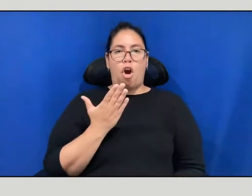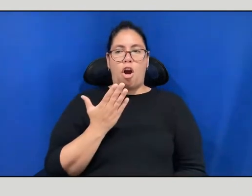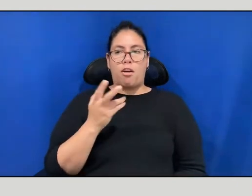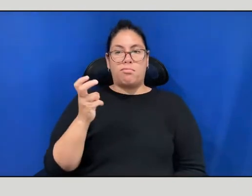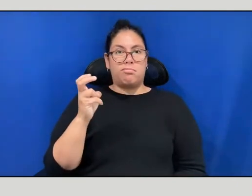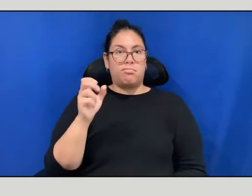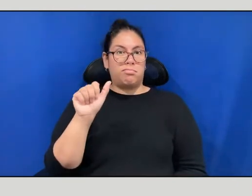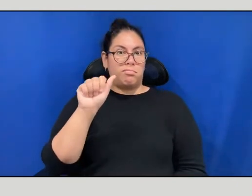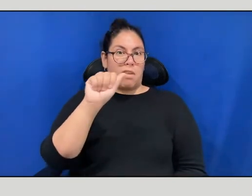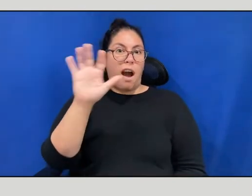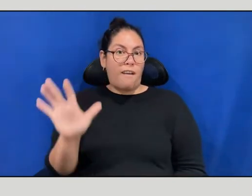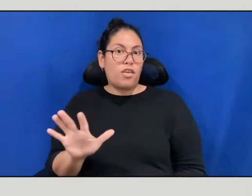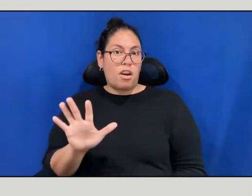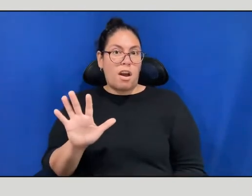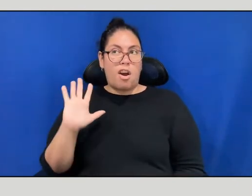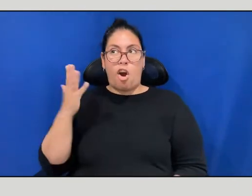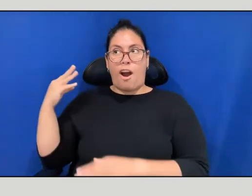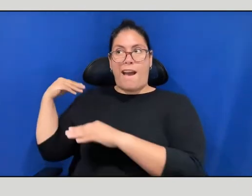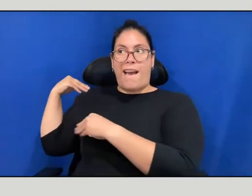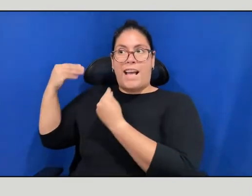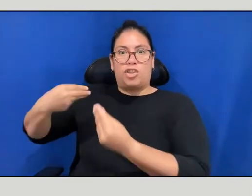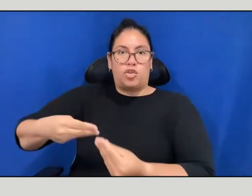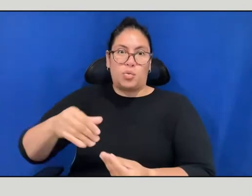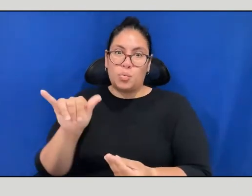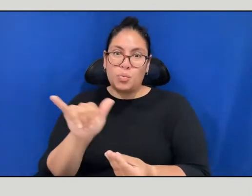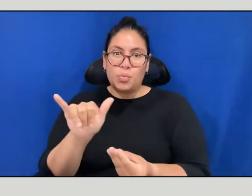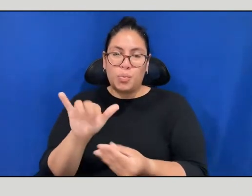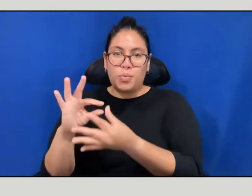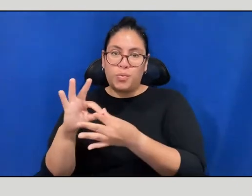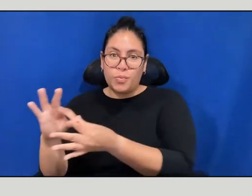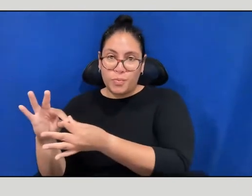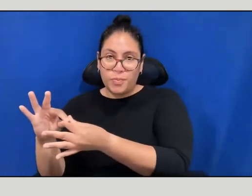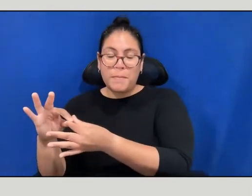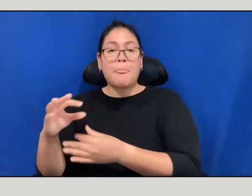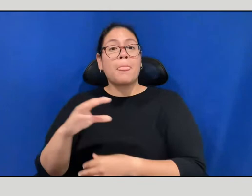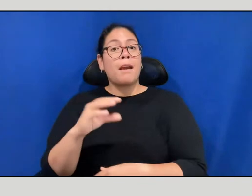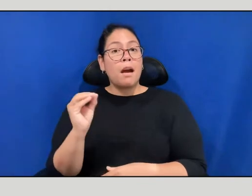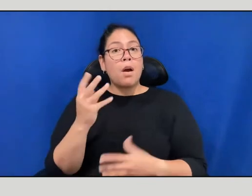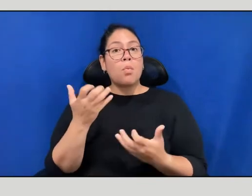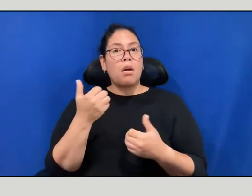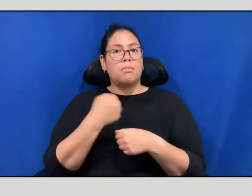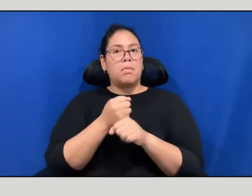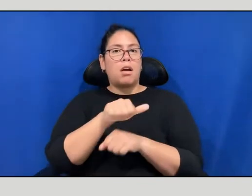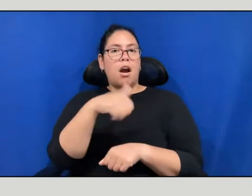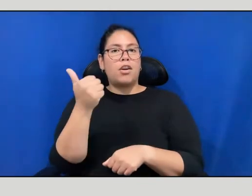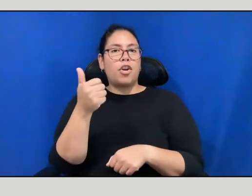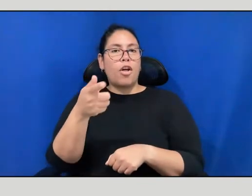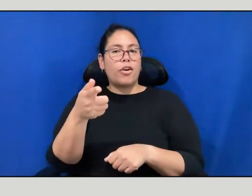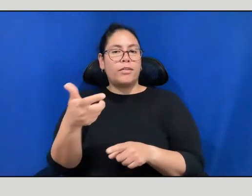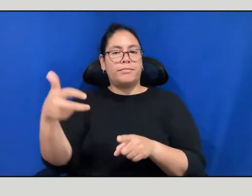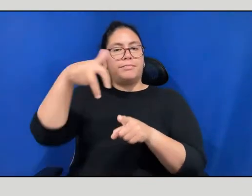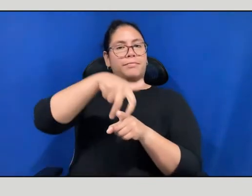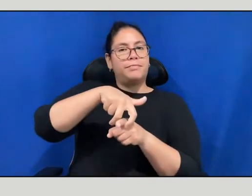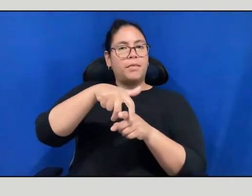but I also wanted to make another figure in a horse because in Loiza, Fiesta de Santiagos are related